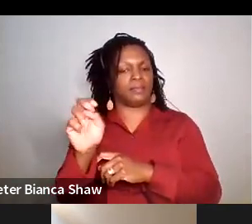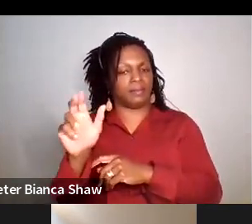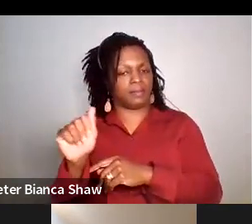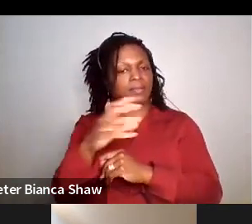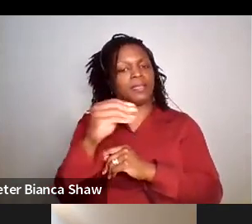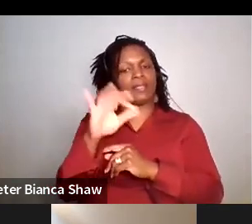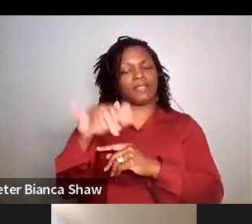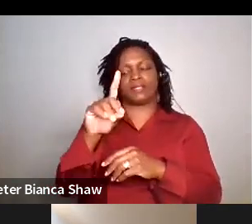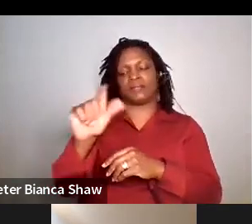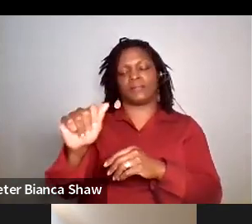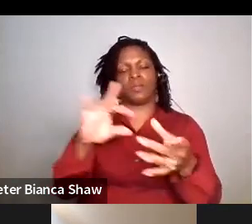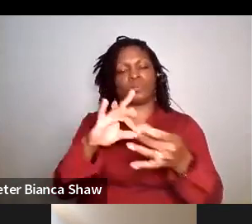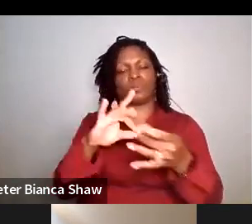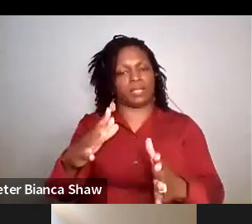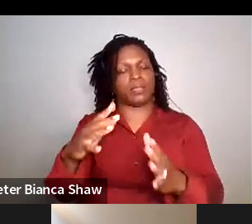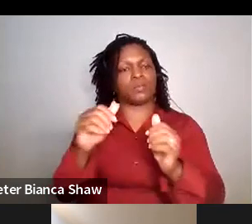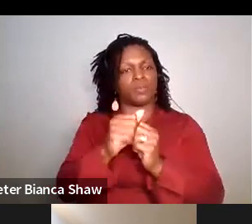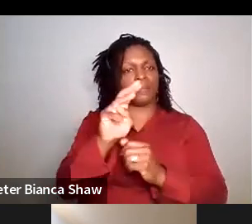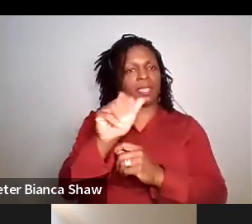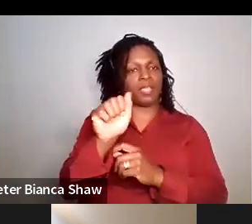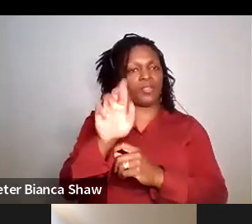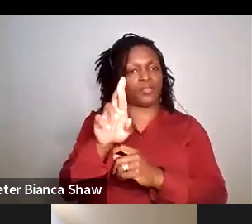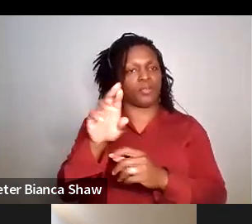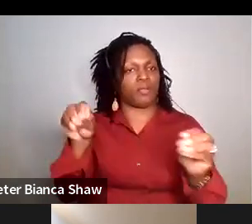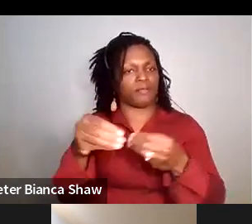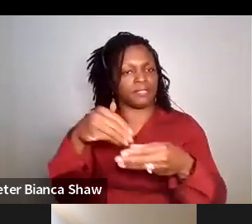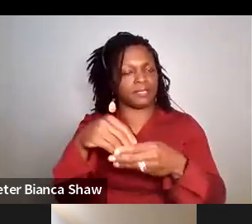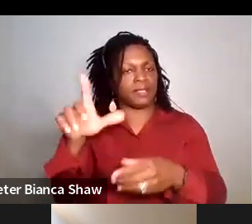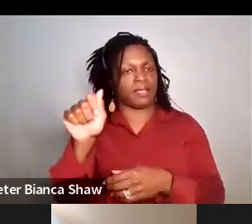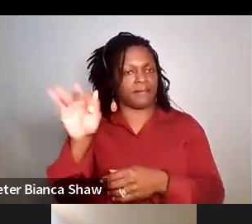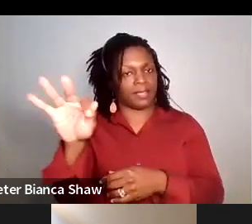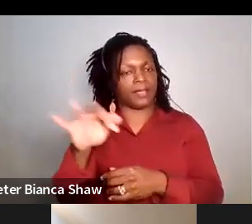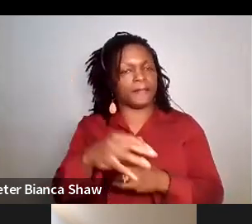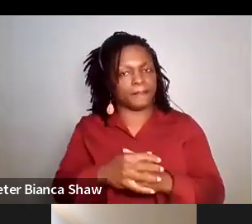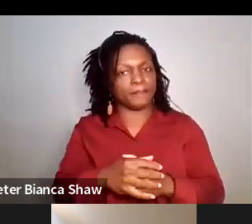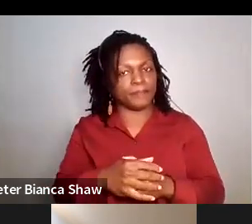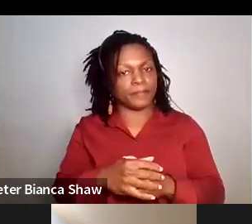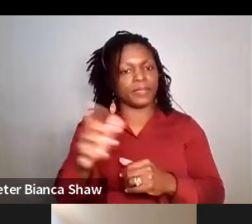Yet. Thank you so much, Harlan, for Sean. Good afternoon, everyone.